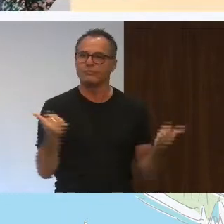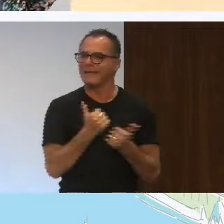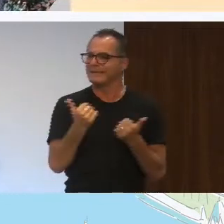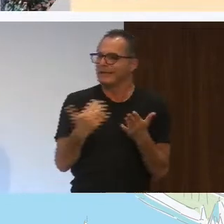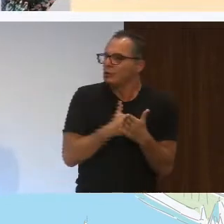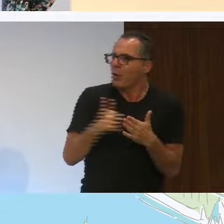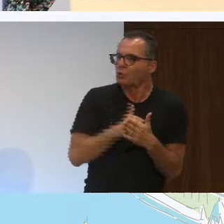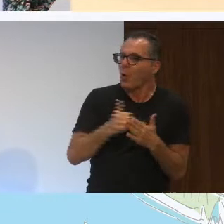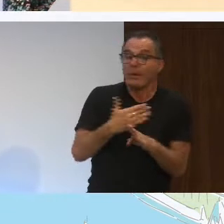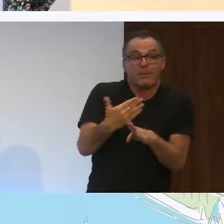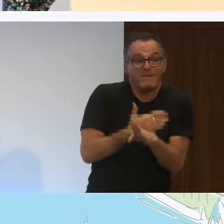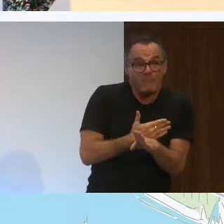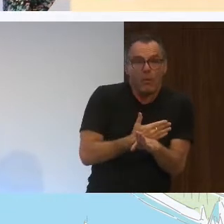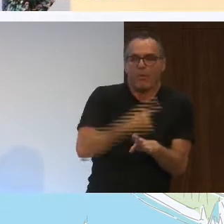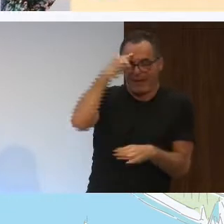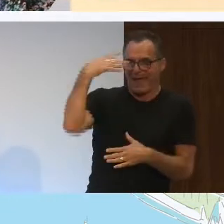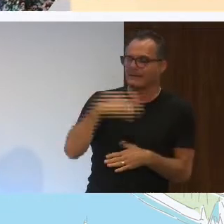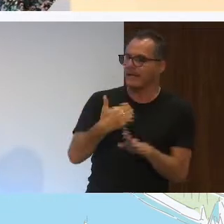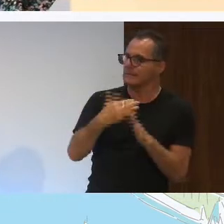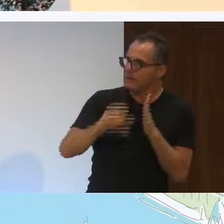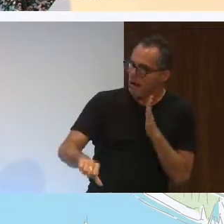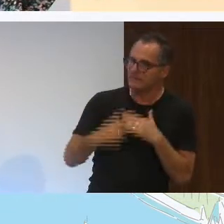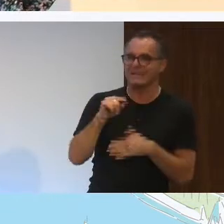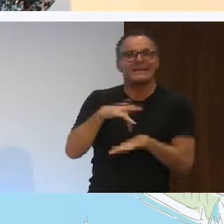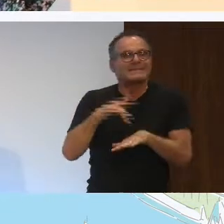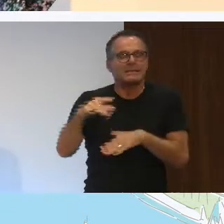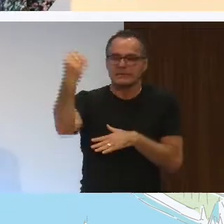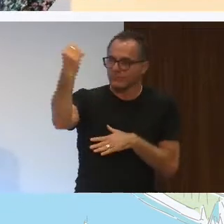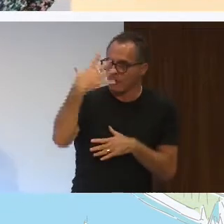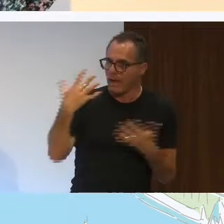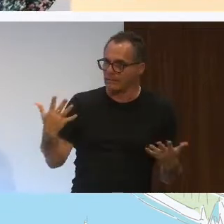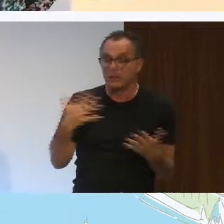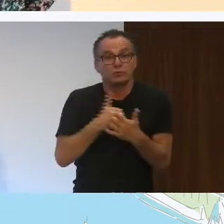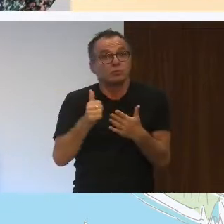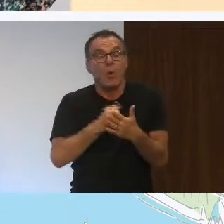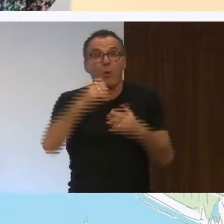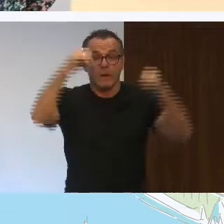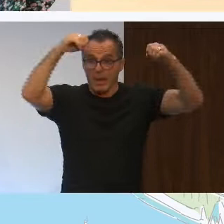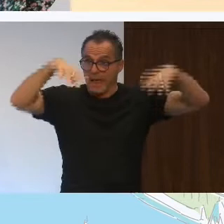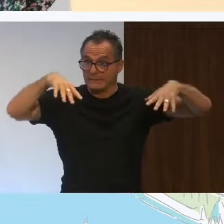before the headache has started and you are sensitive to light to normal light, then